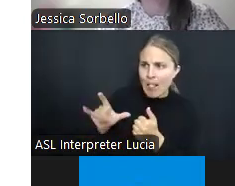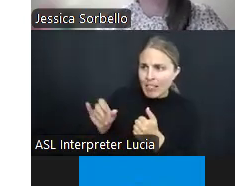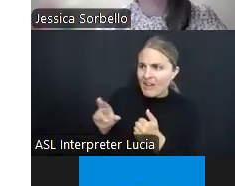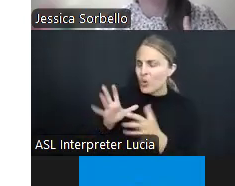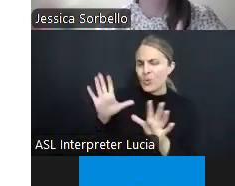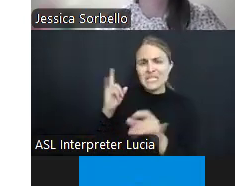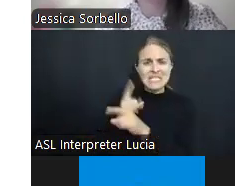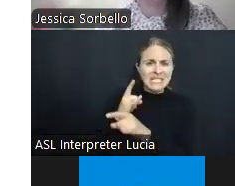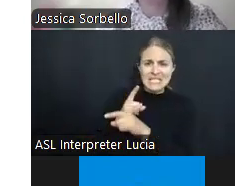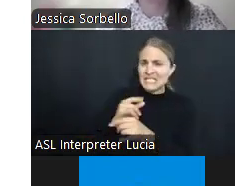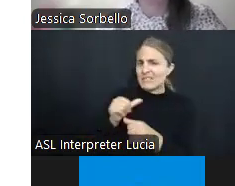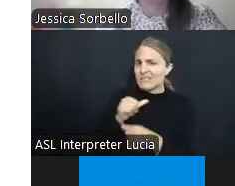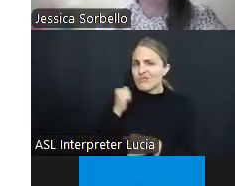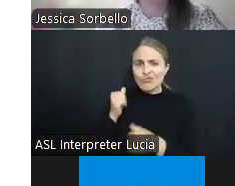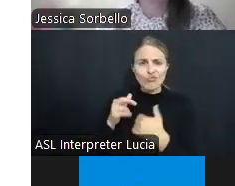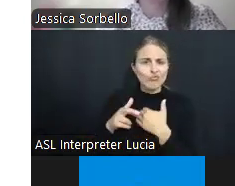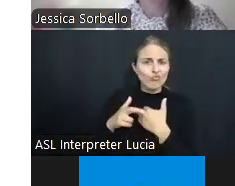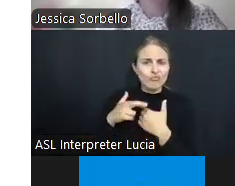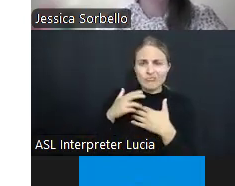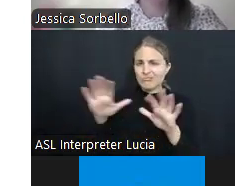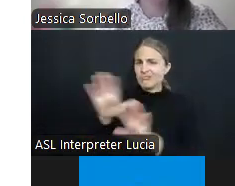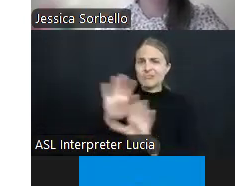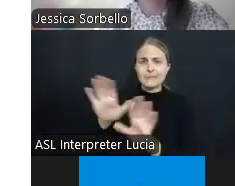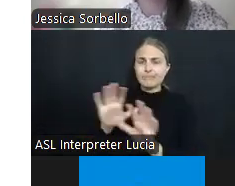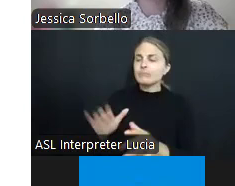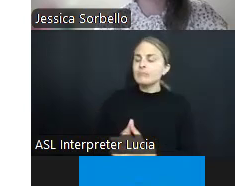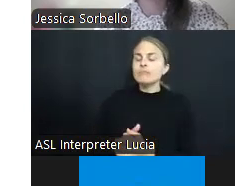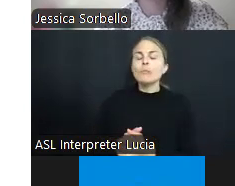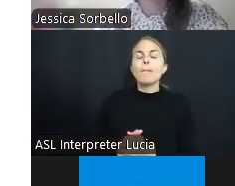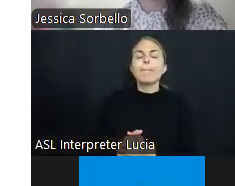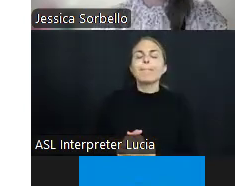But, all that does is shut down conversation. News flash